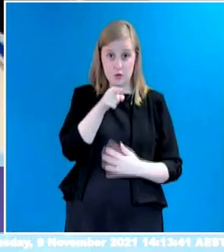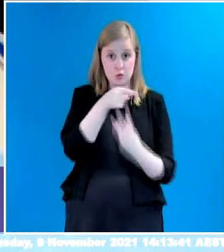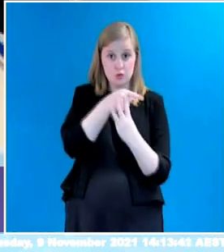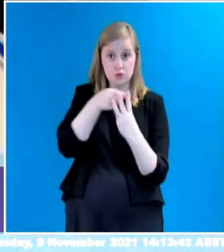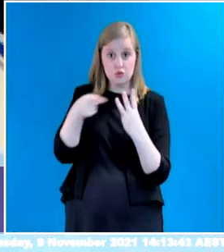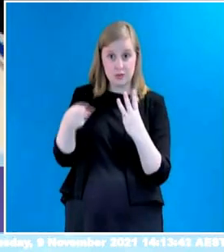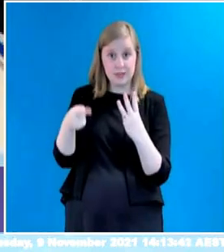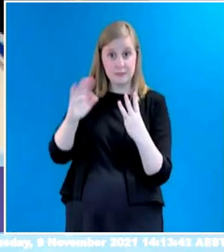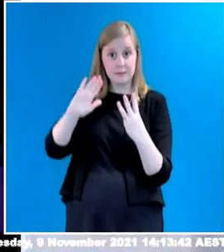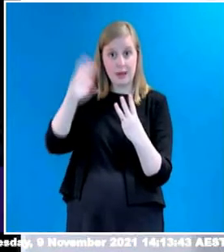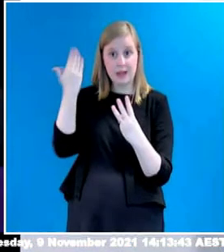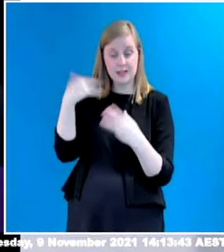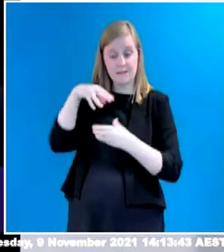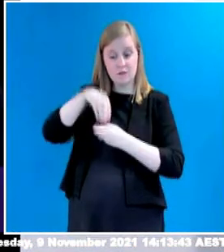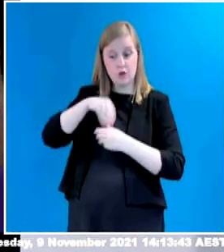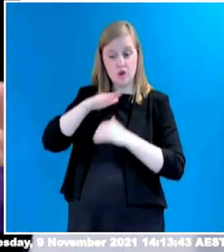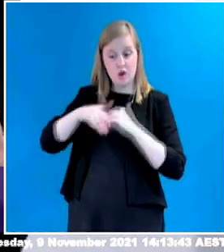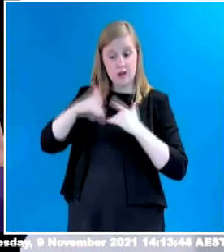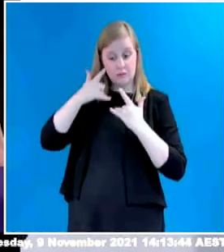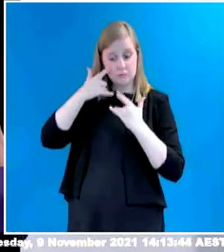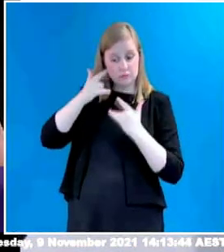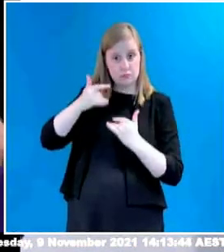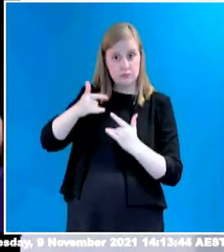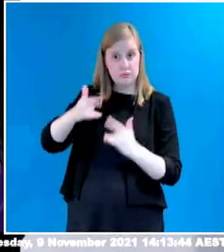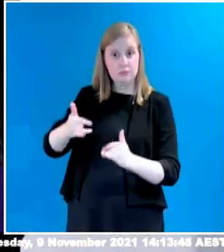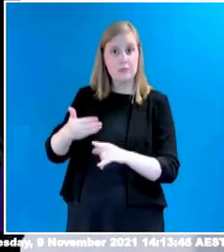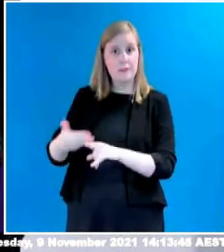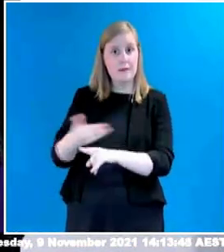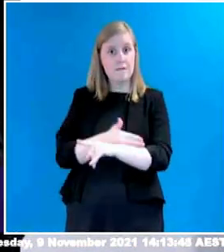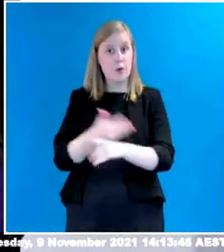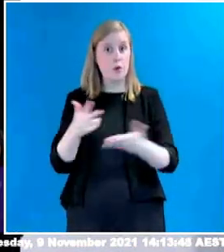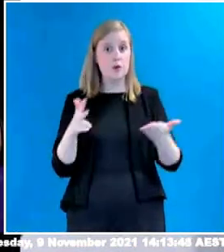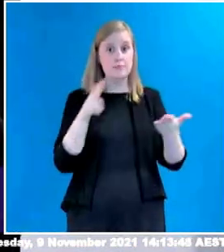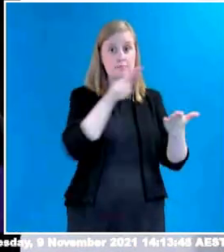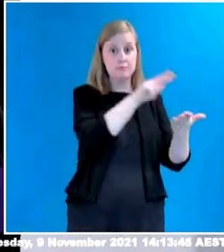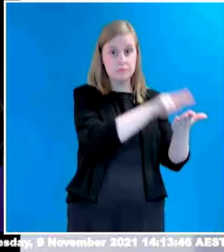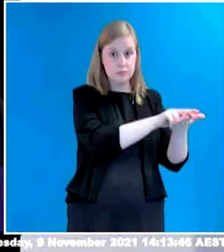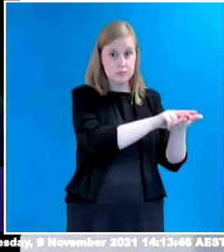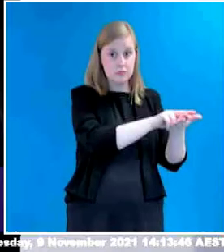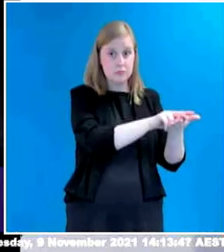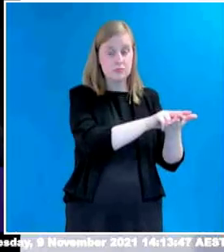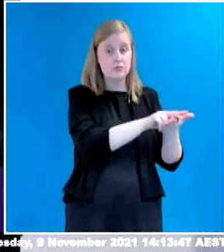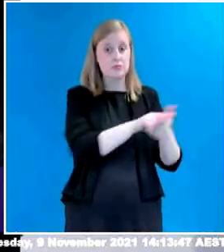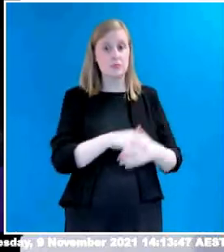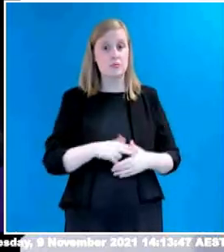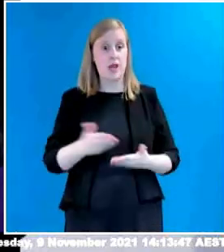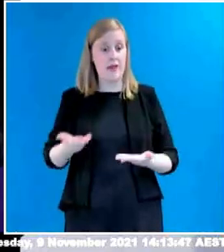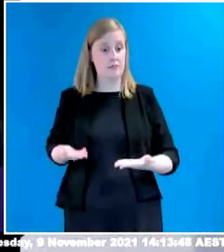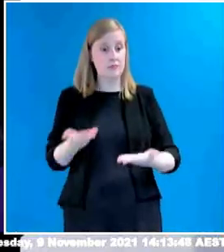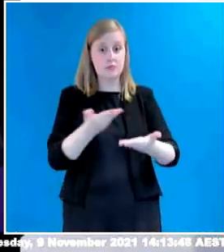Analysis, the preparation of material for the Joint Standing Committee on